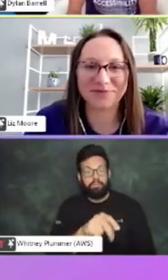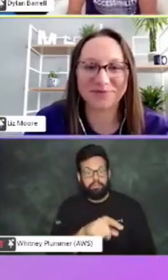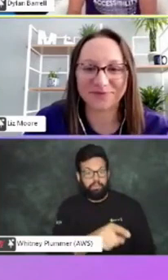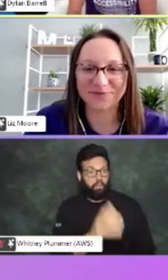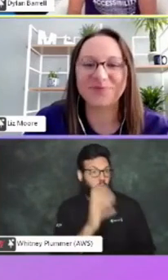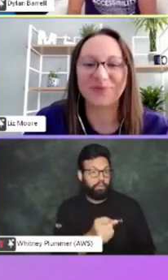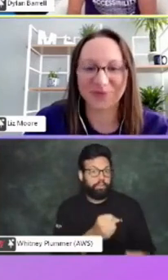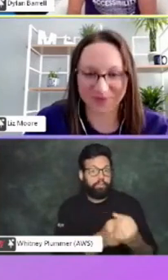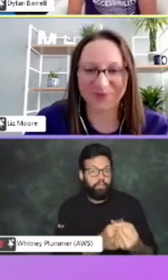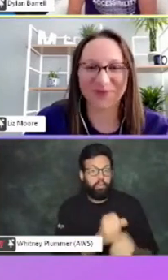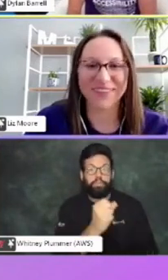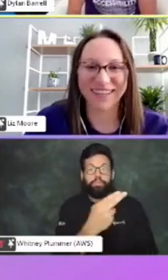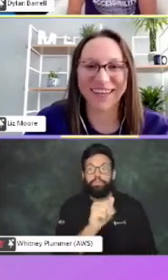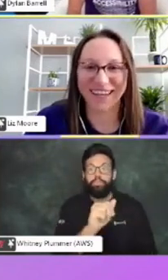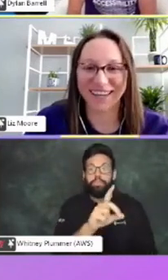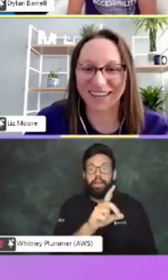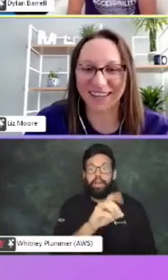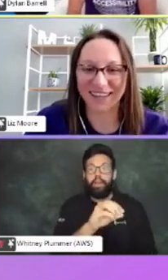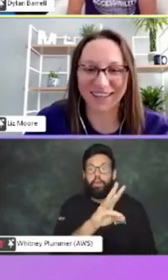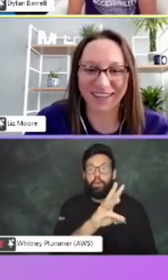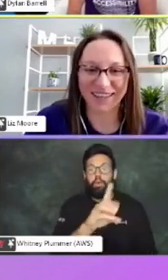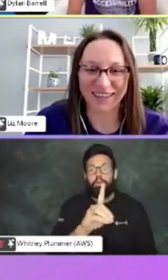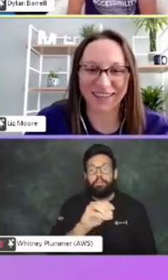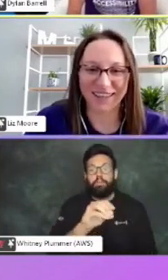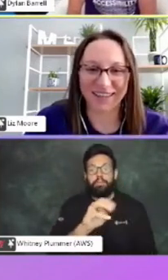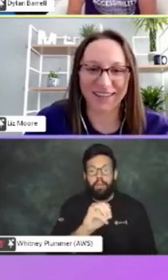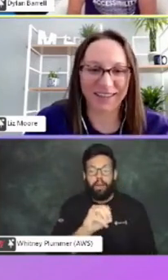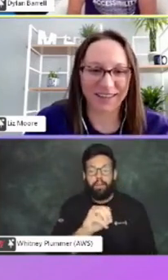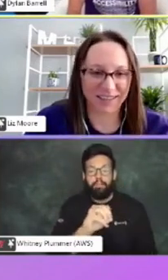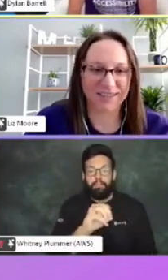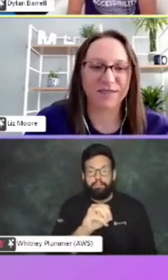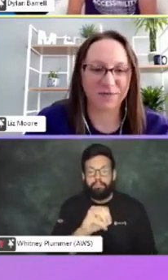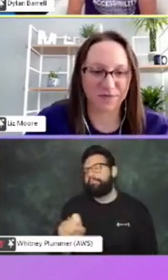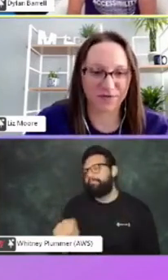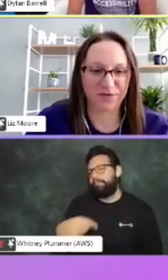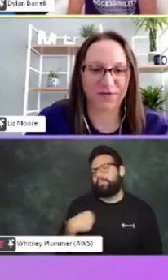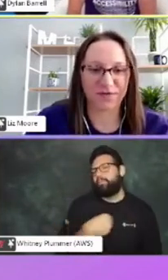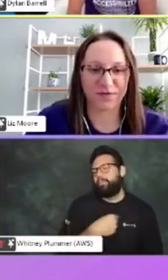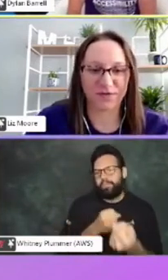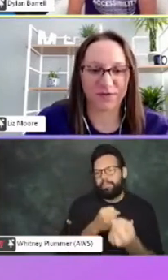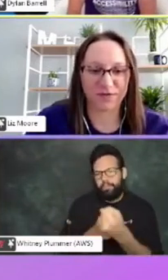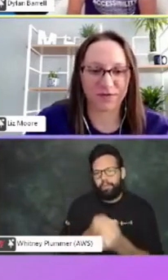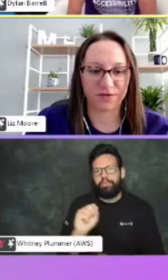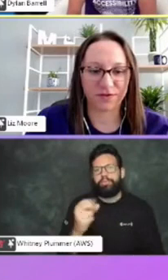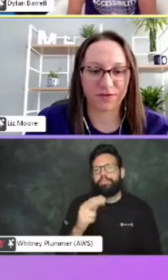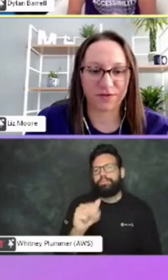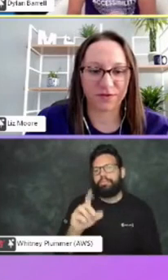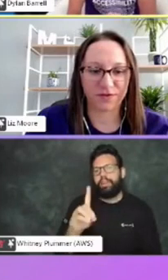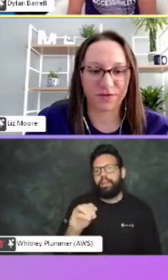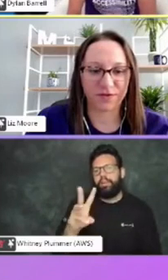The short answer is yes, we do support Shadow DOM, iframes, iframes inside Shadow DOM,